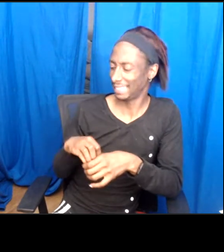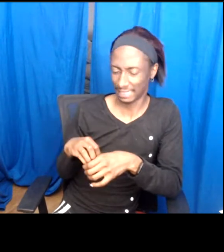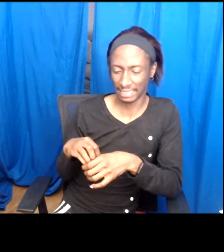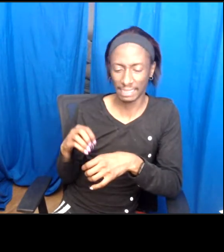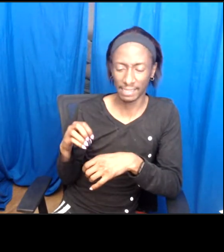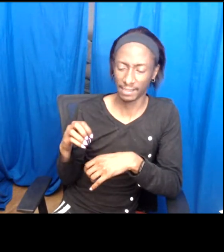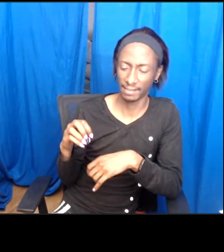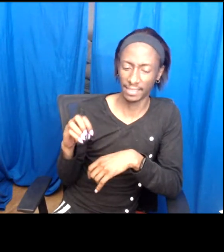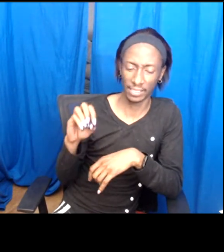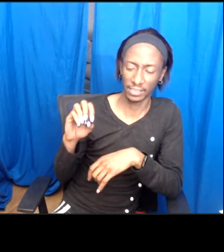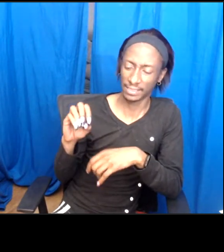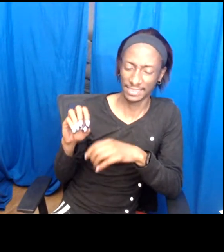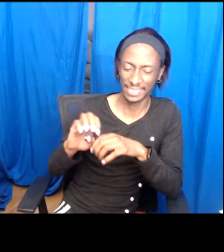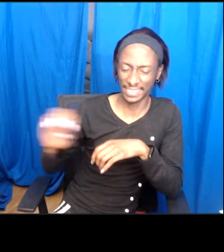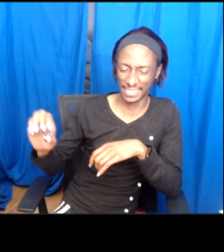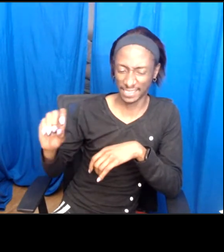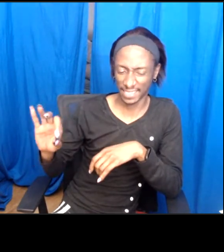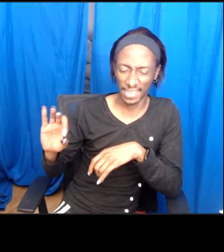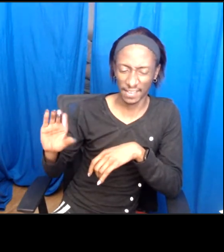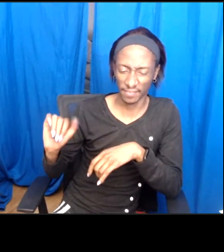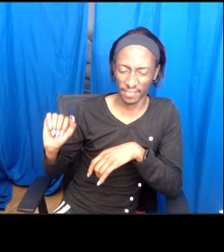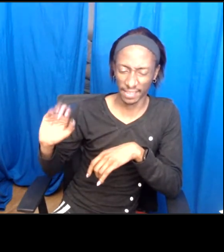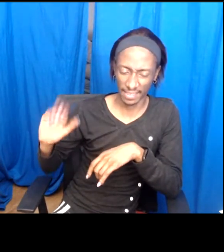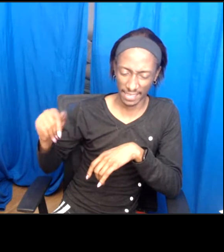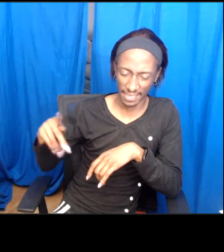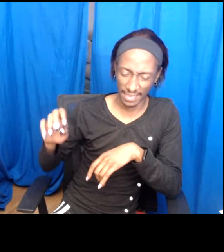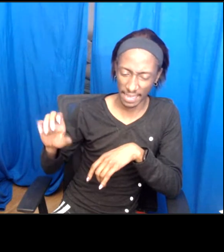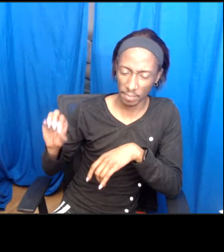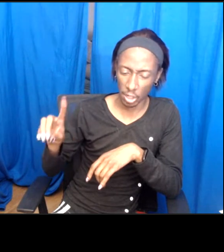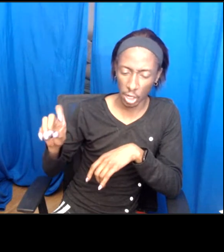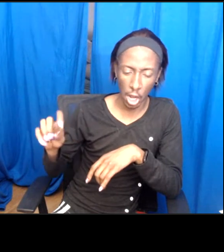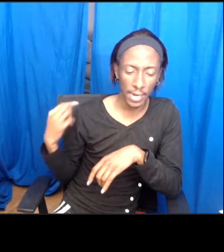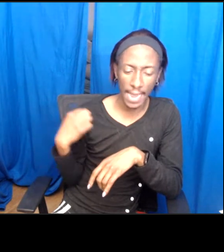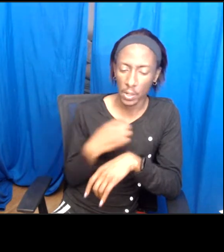which is east of Cape Cod. And we were just ridiculously excited to see that.